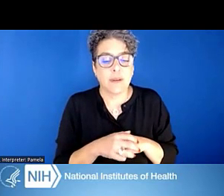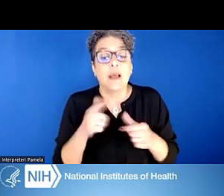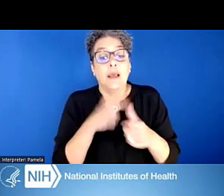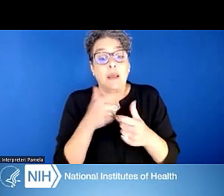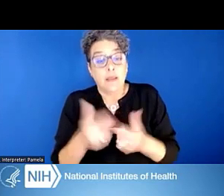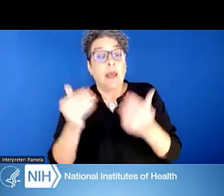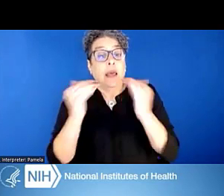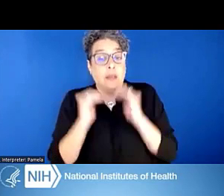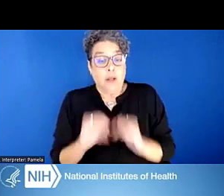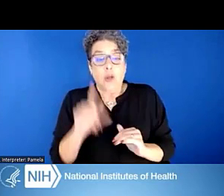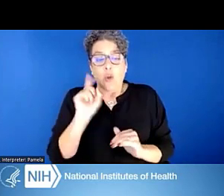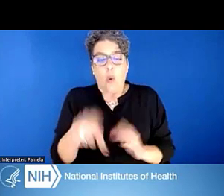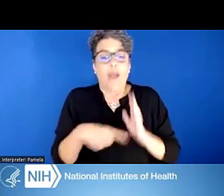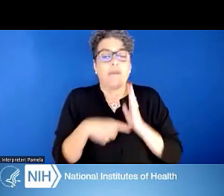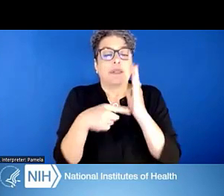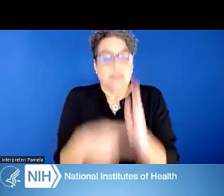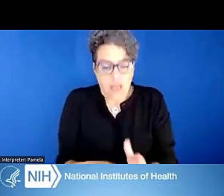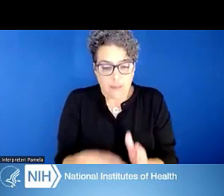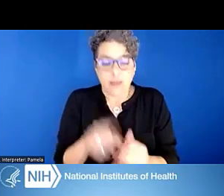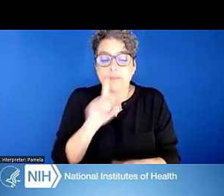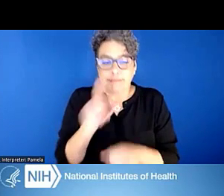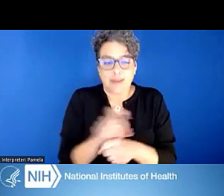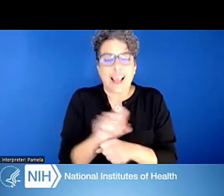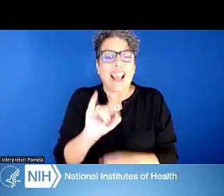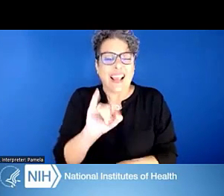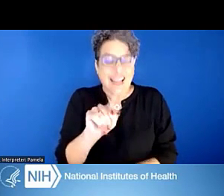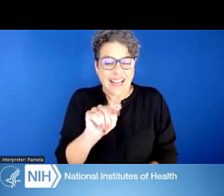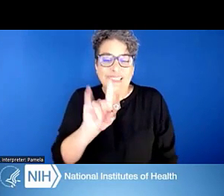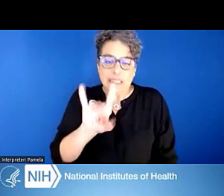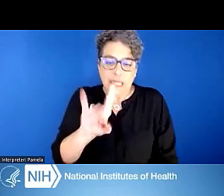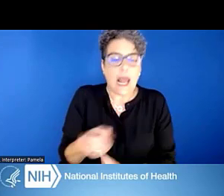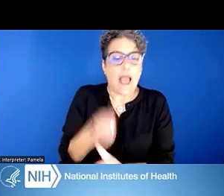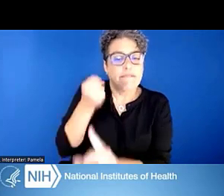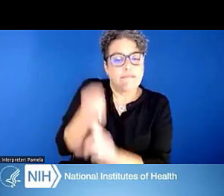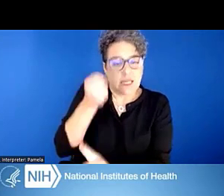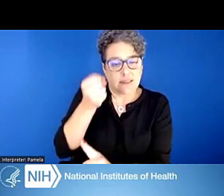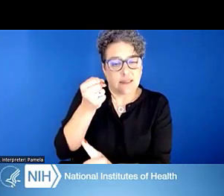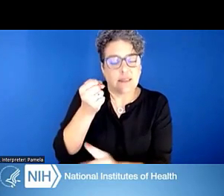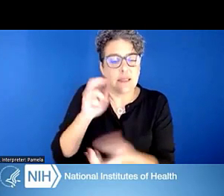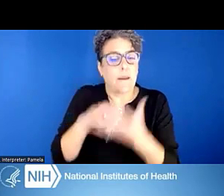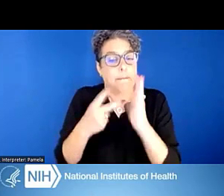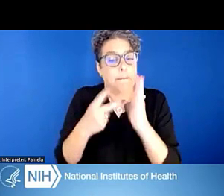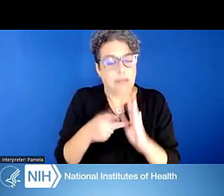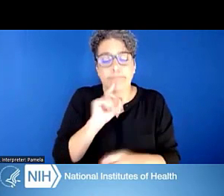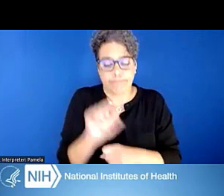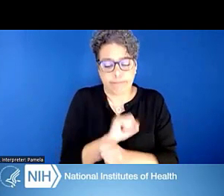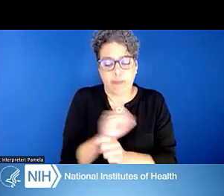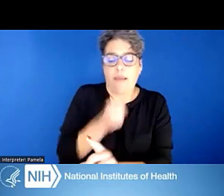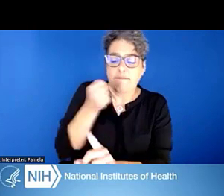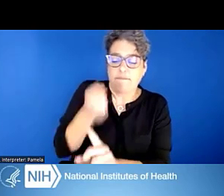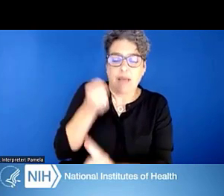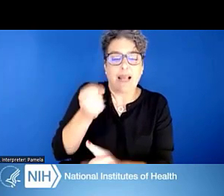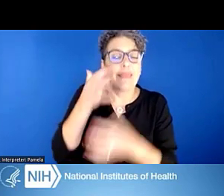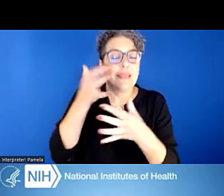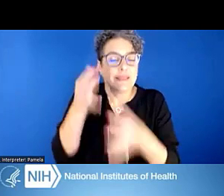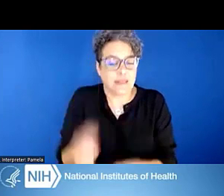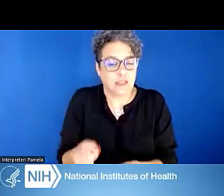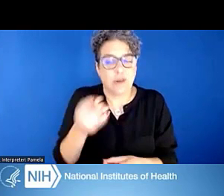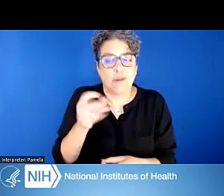So it has to show that it did affect. For instance, it did affect the decision of the funding agency to make the award.